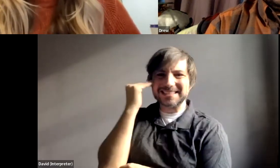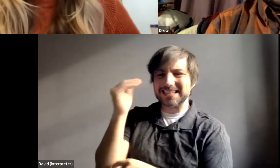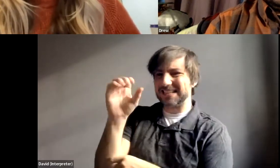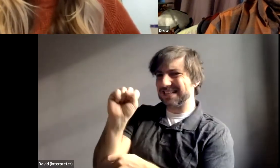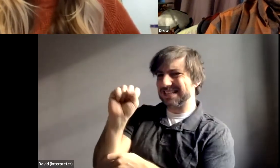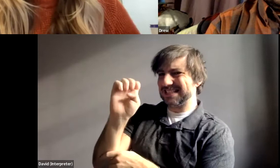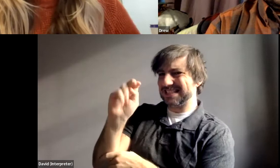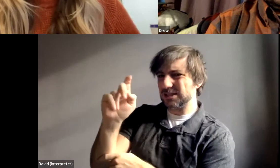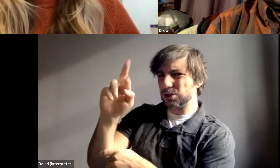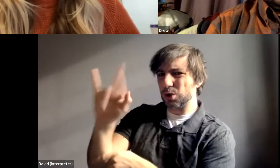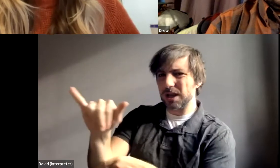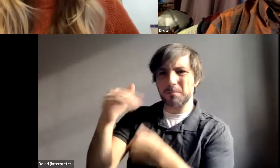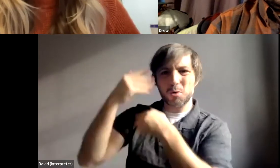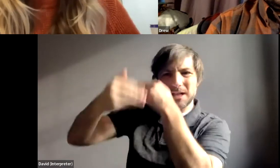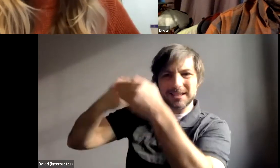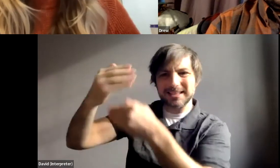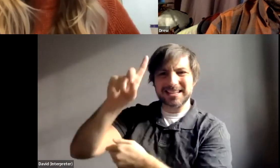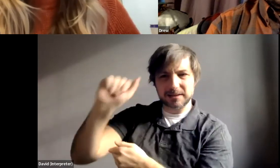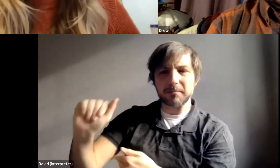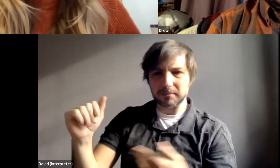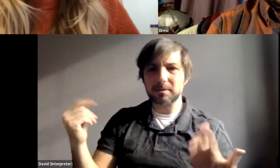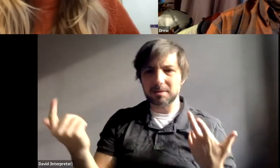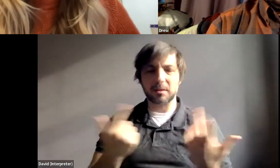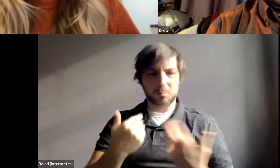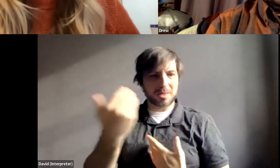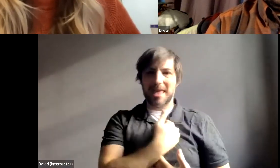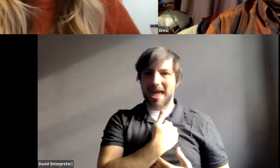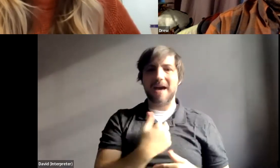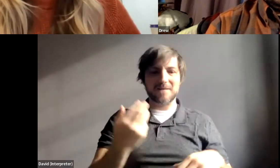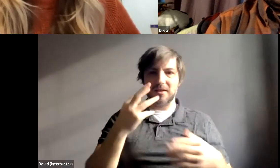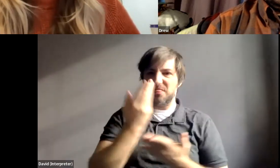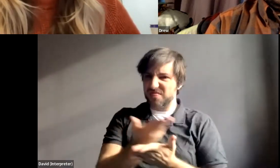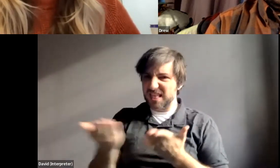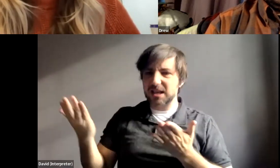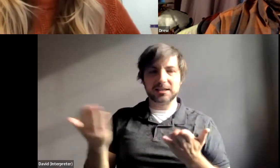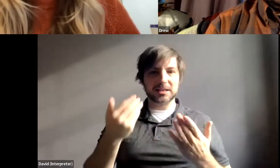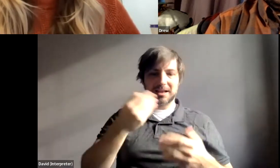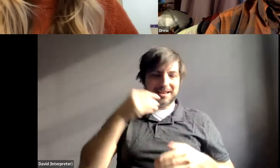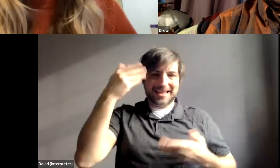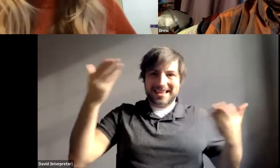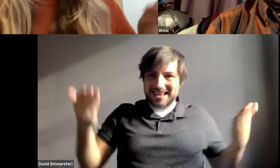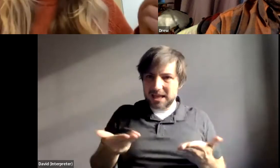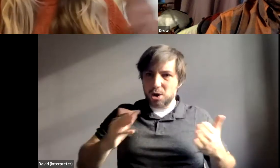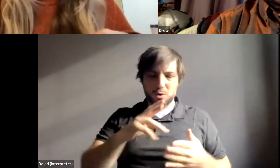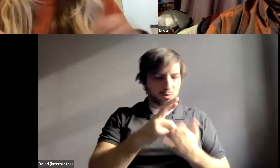have tools onsite to help those guests as well . We have bags. They are draw